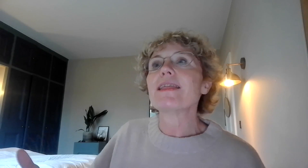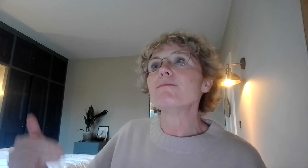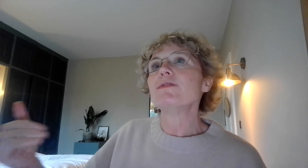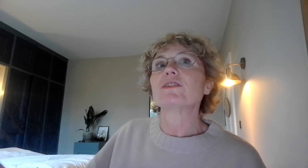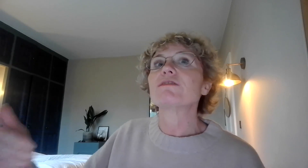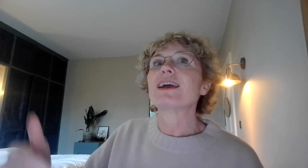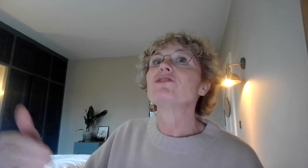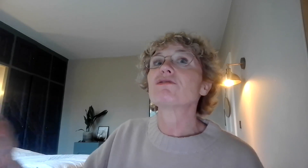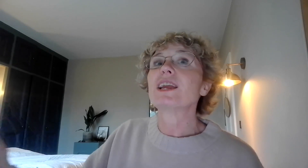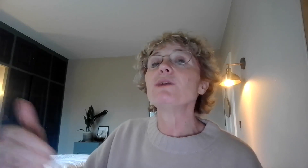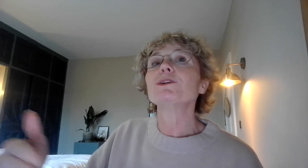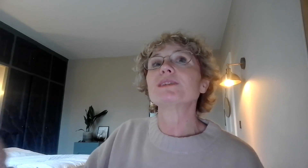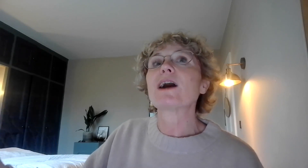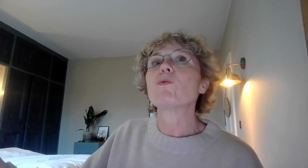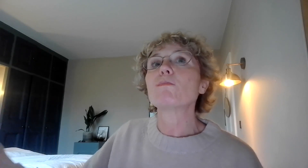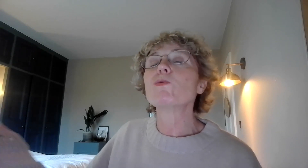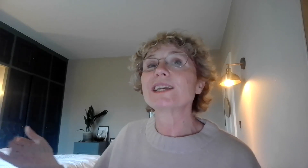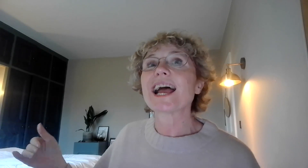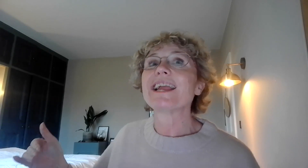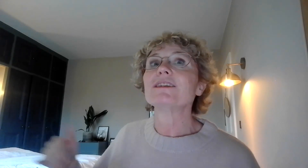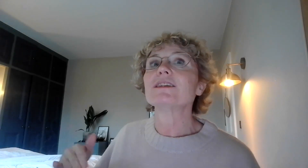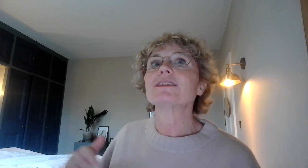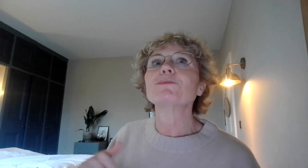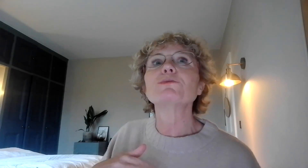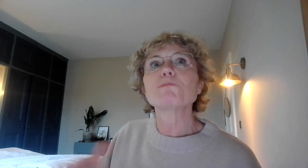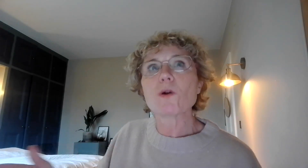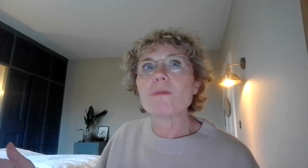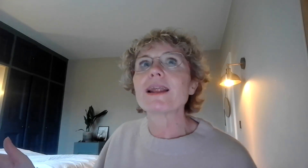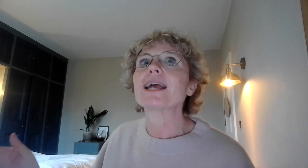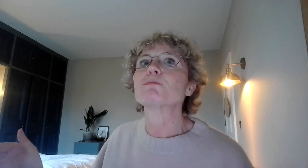And then they moved on to phase 3, which was at all the boarding gates, which was more complex.